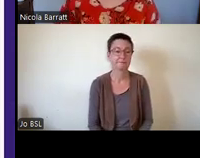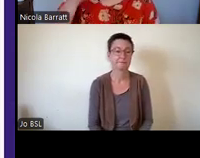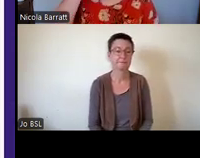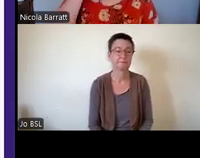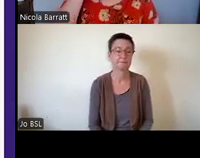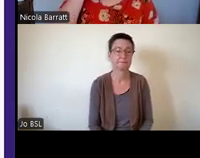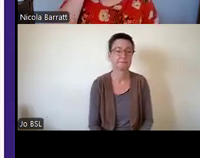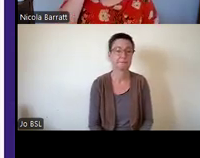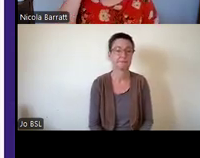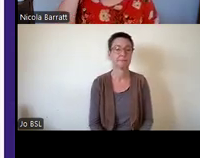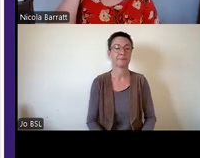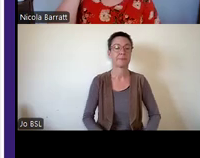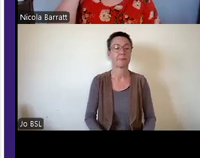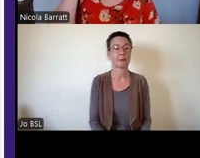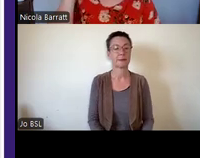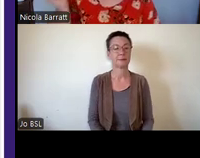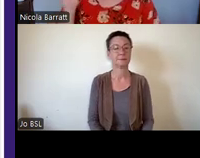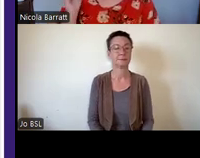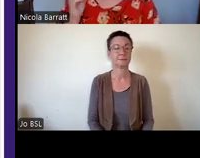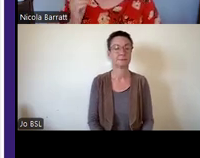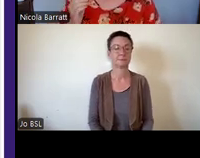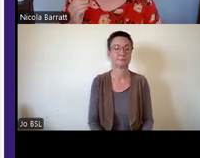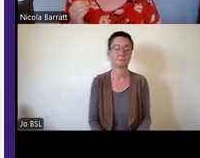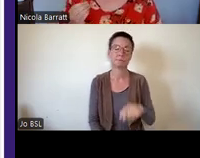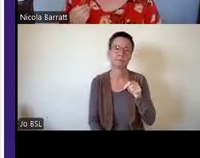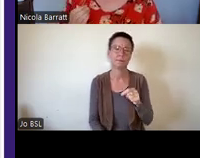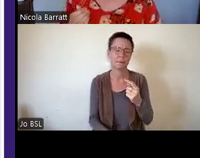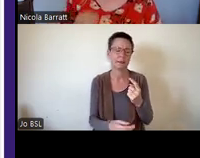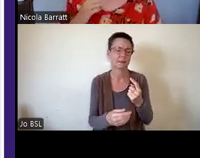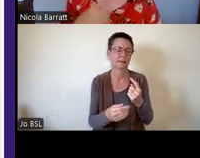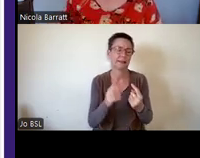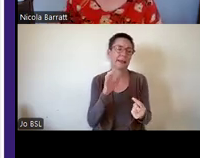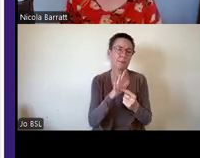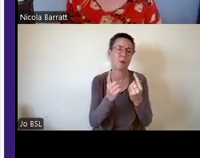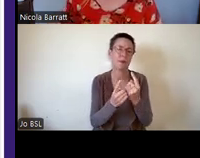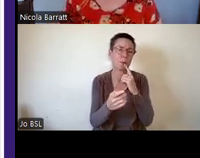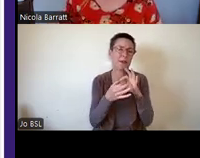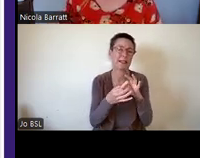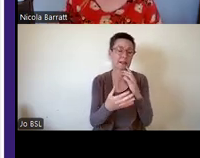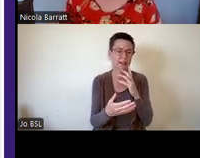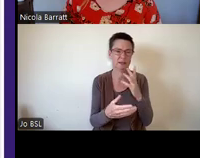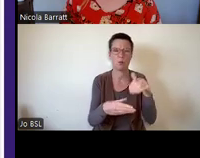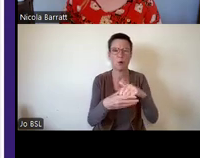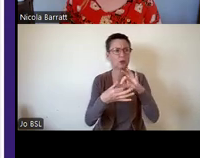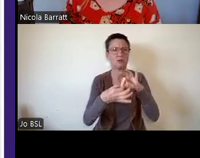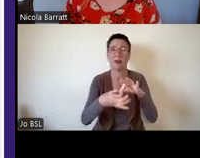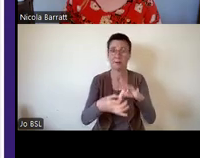Now we've talked about relevance. This is really key on LinkedIn. You're not going to go viral on this platform.